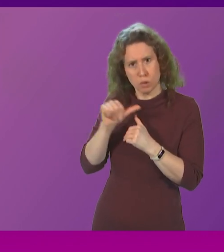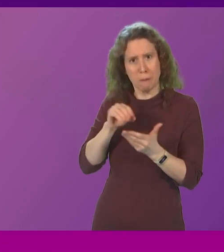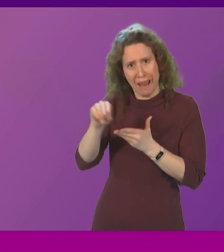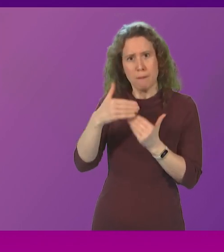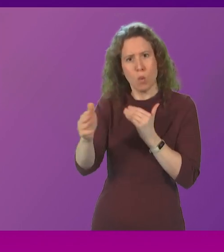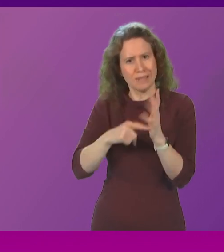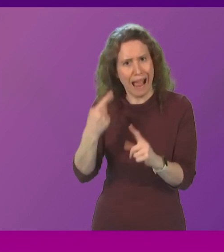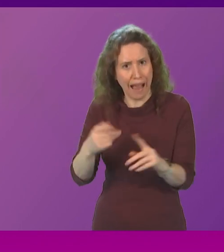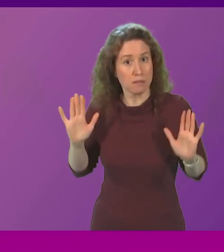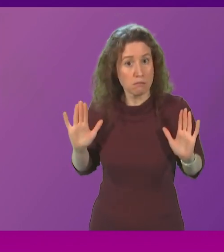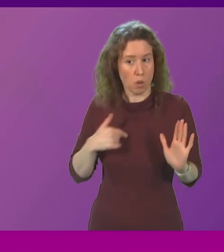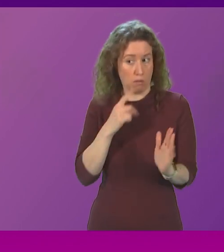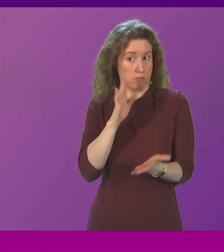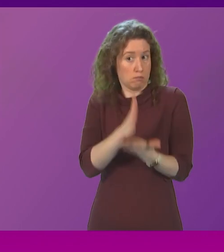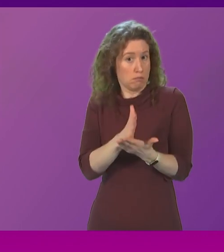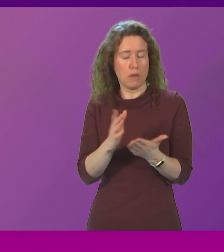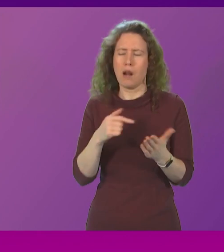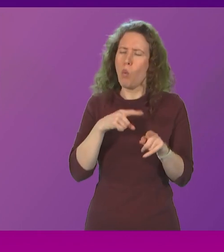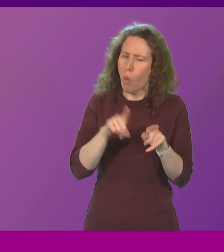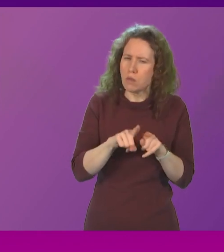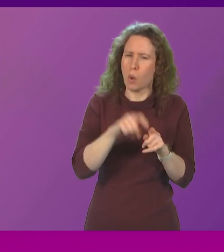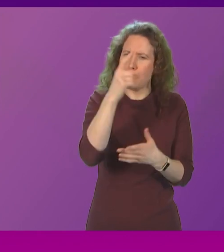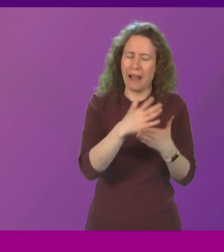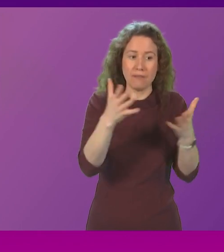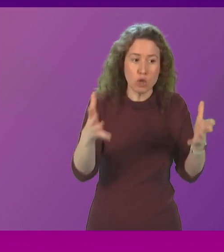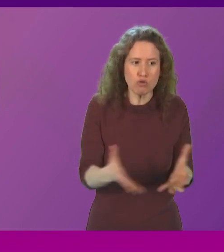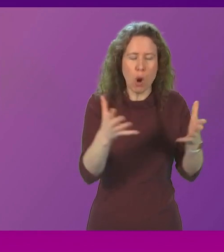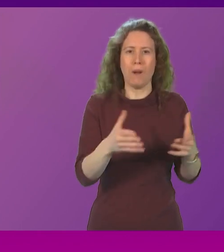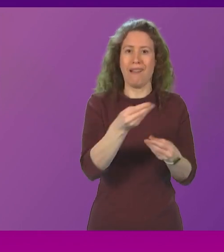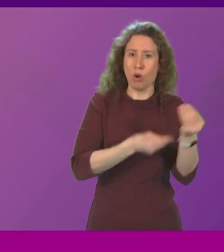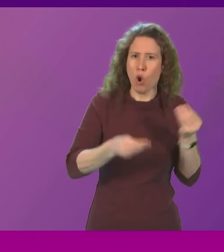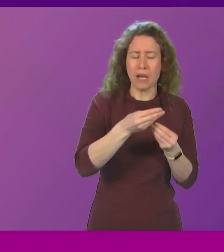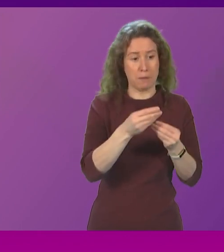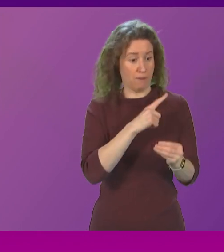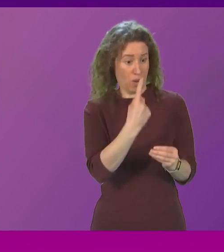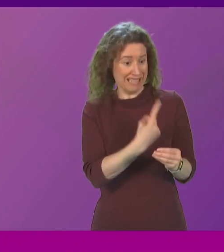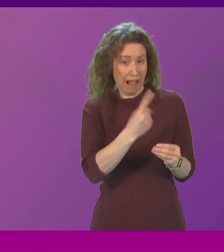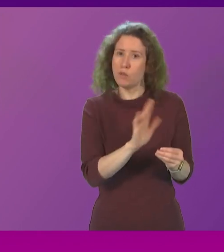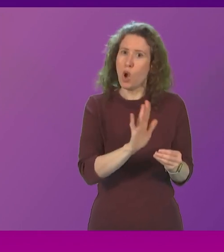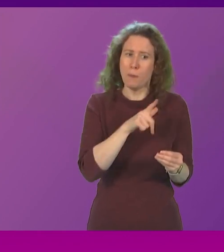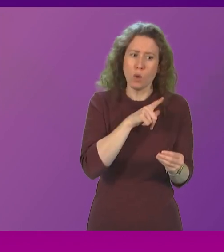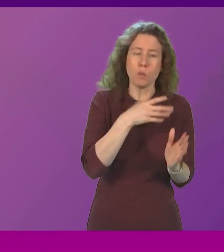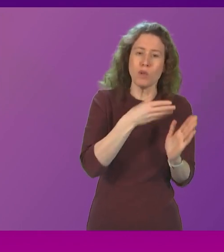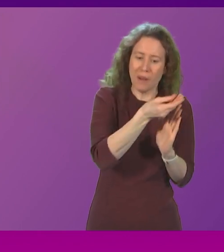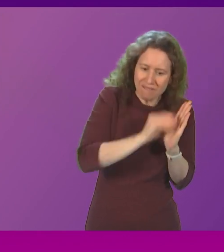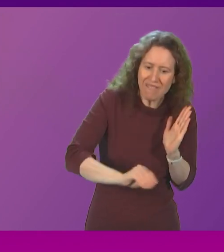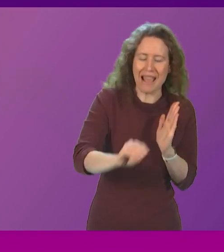At the same time, I believe in growing our economy, not for its own sake but so as to make sure that we invest in fair work.